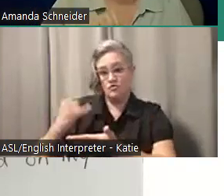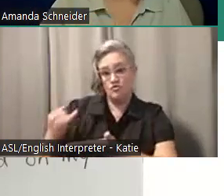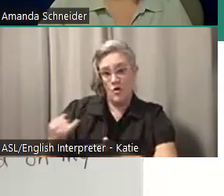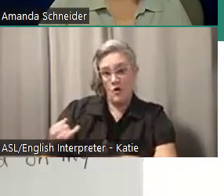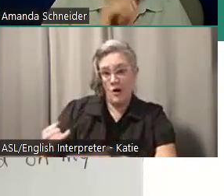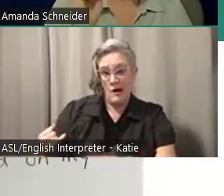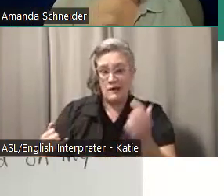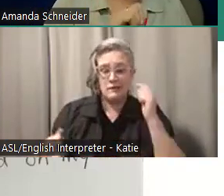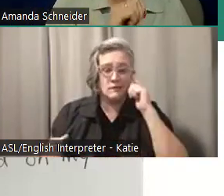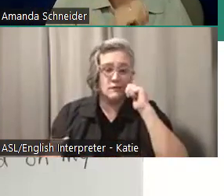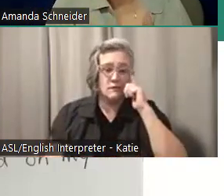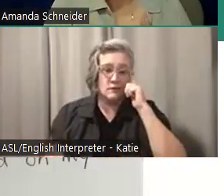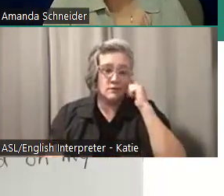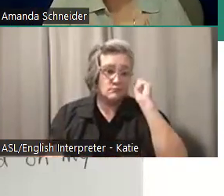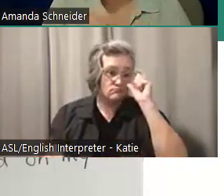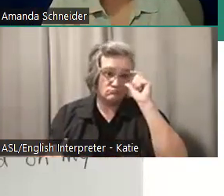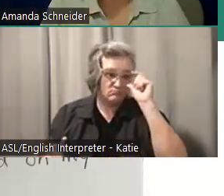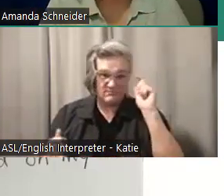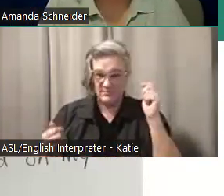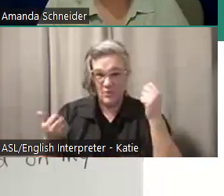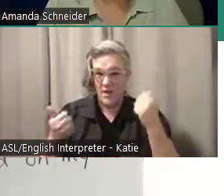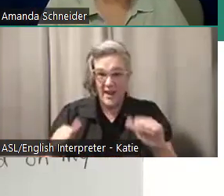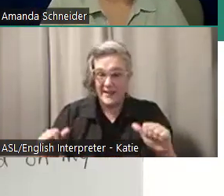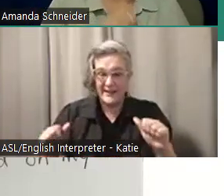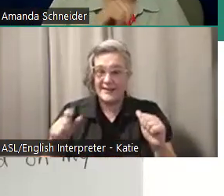Or, um, anything, like, in a plain notebook.